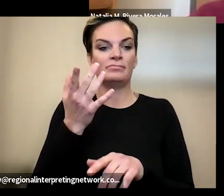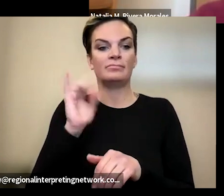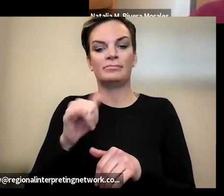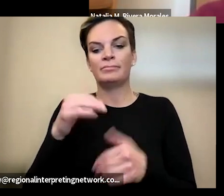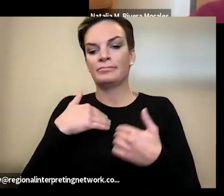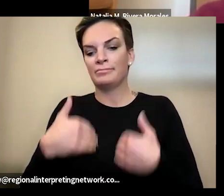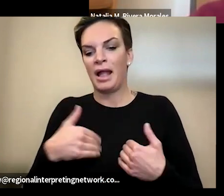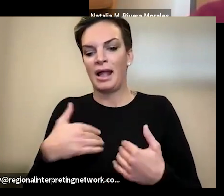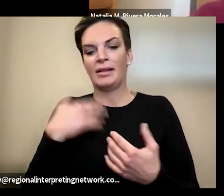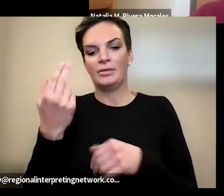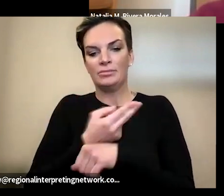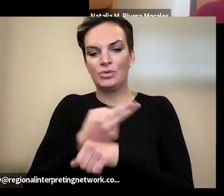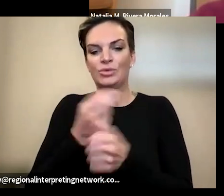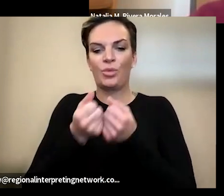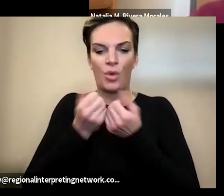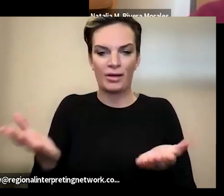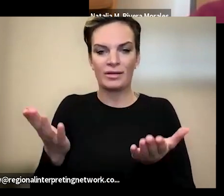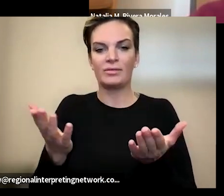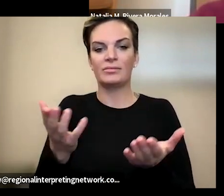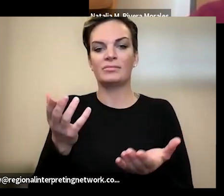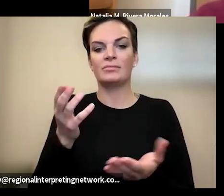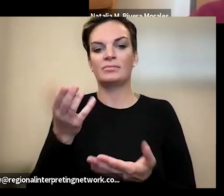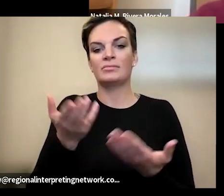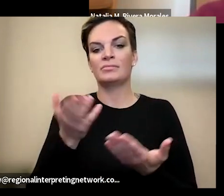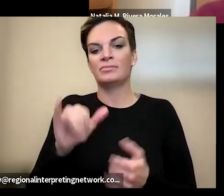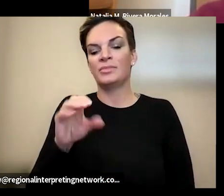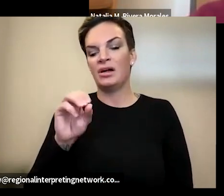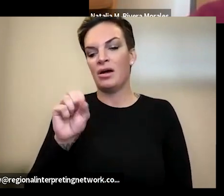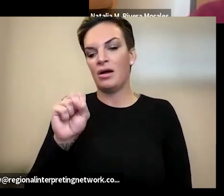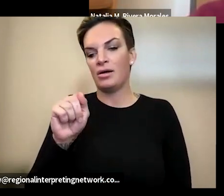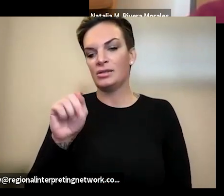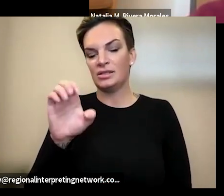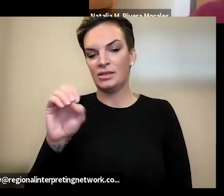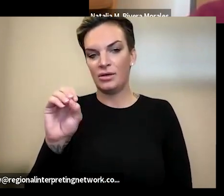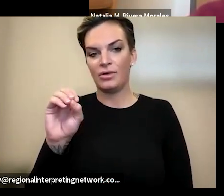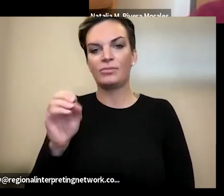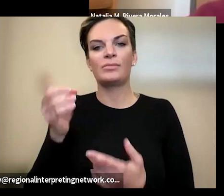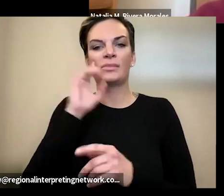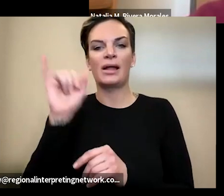and use. Often, that can look like osteoarthritis, like what your grandparents get, right? Or